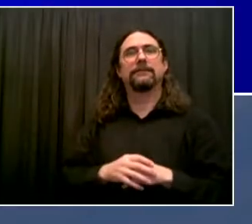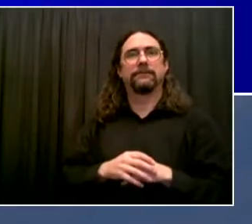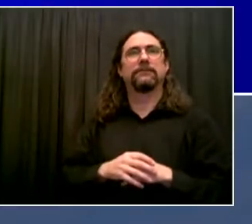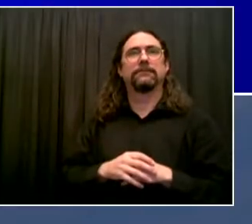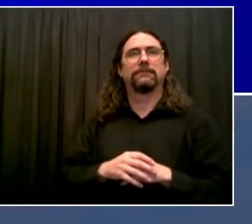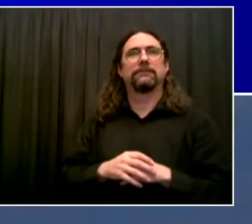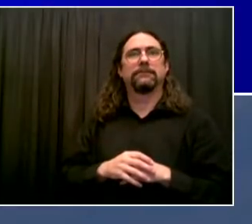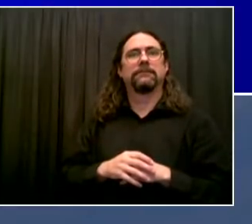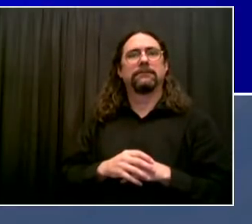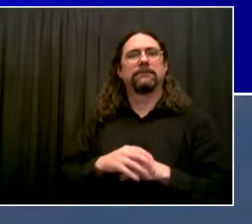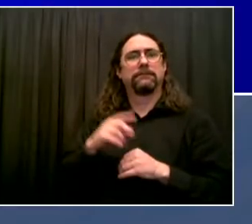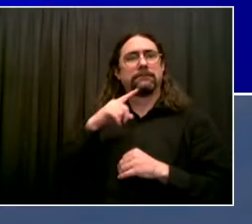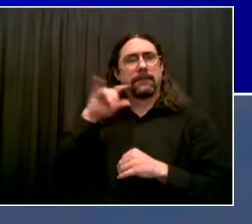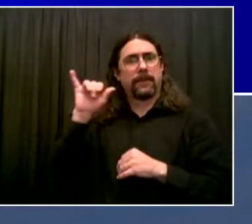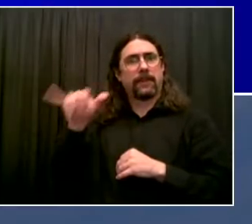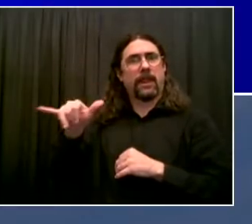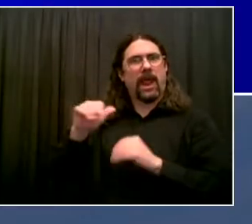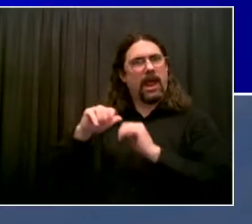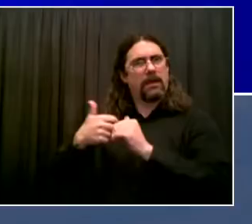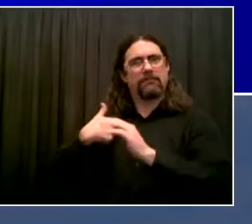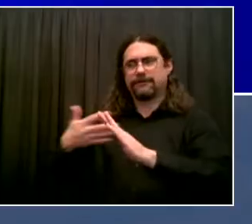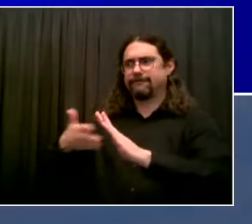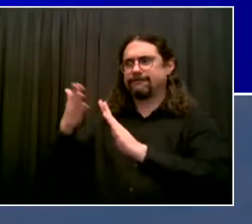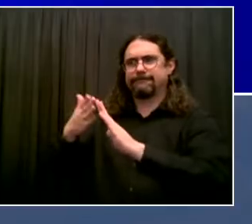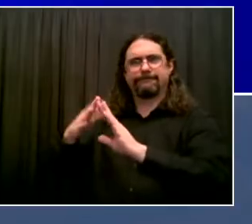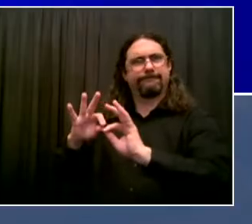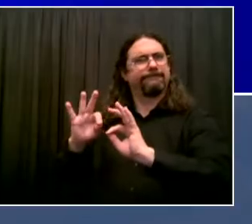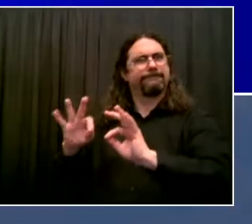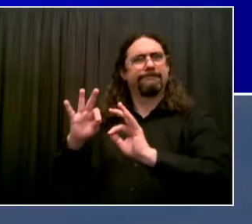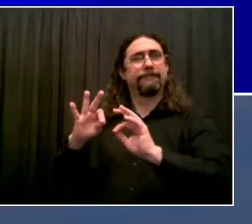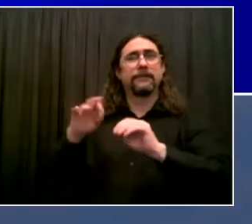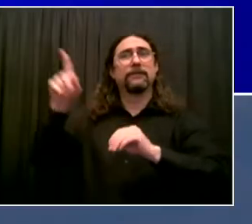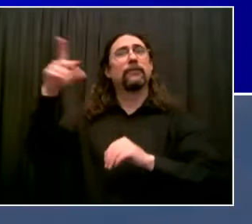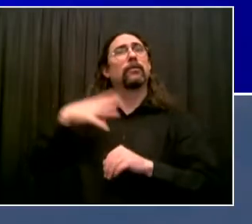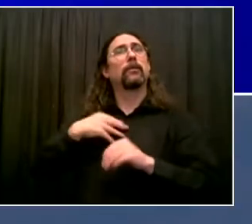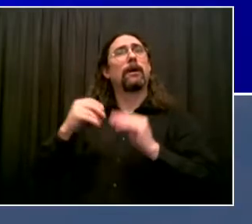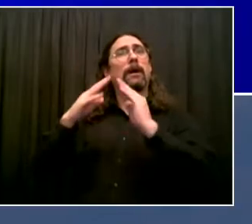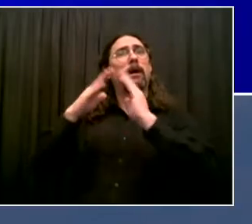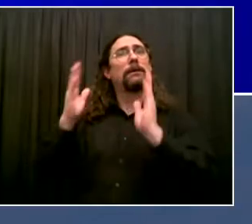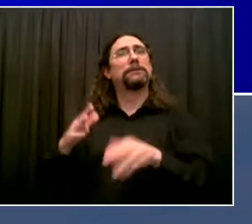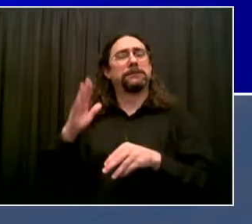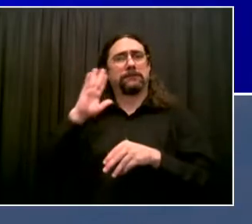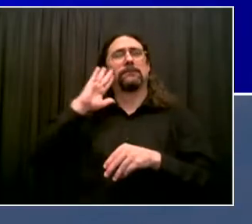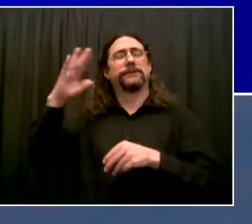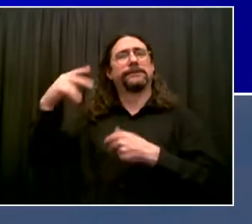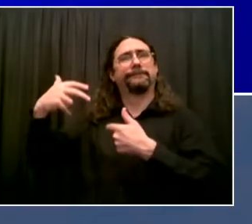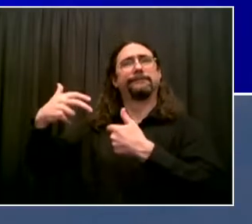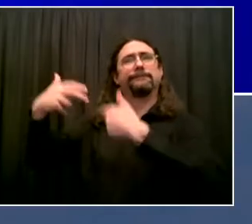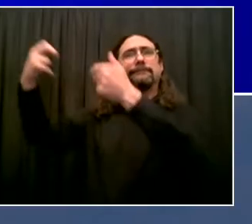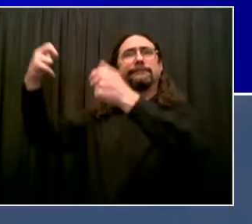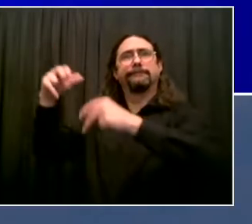NOW. WE'RE LSAO GOING TO DOUBLETH E SUMMER YOUTH ANTI-VIOLENCE EMPLOYMENT EFFORT.